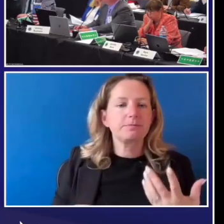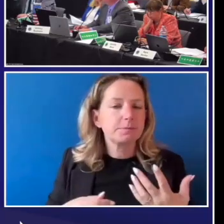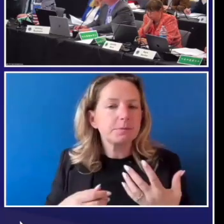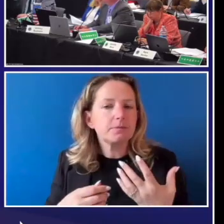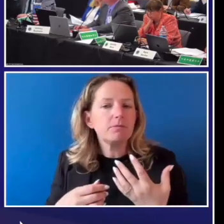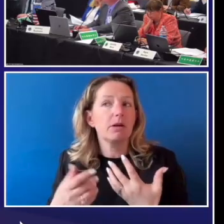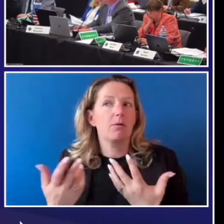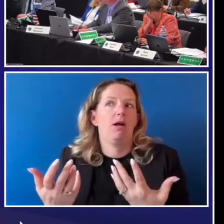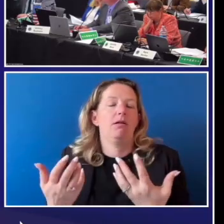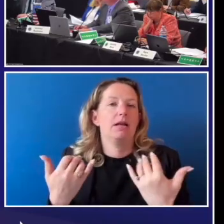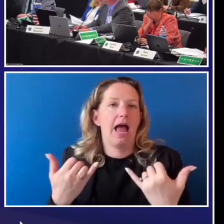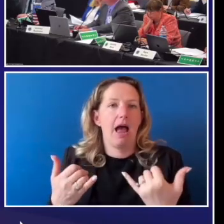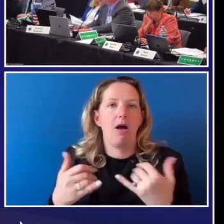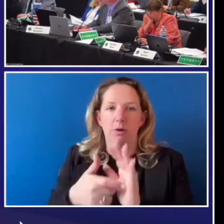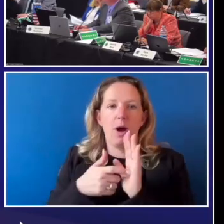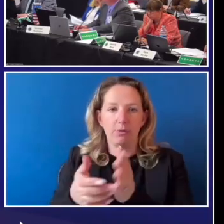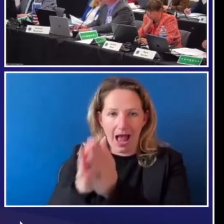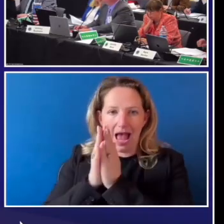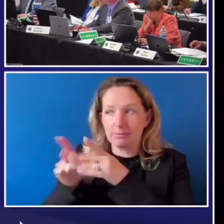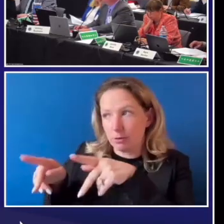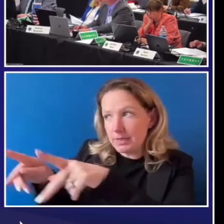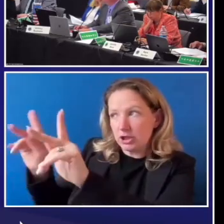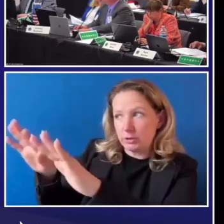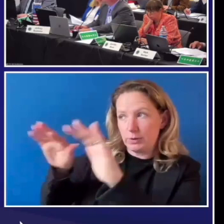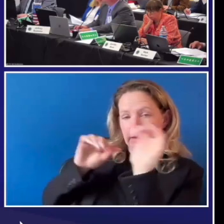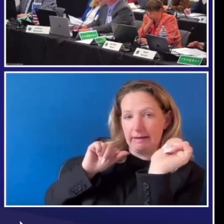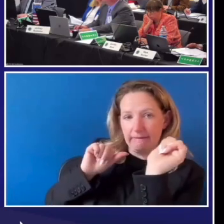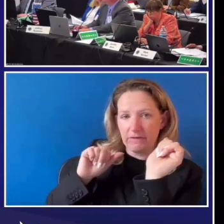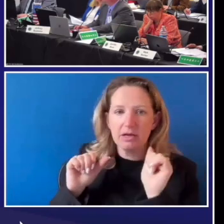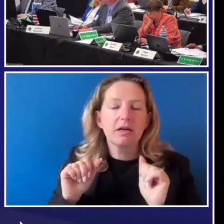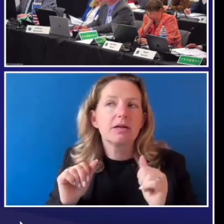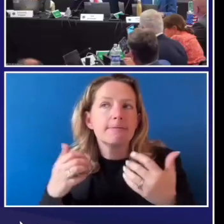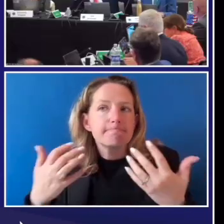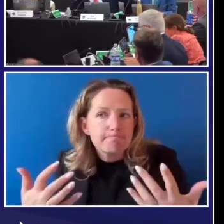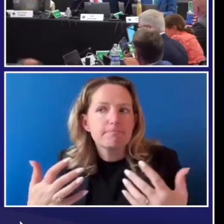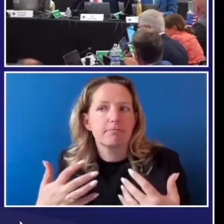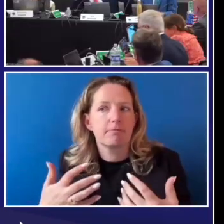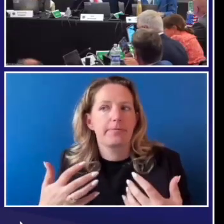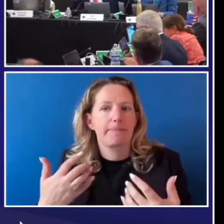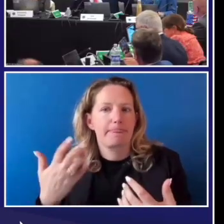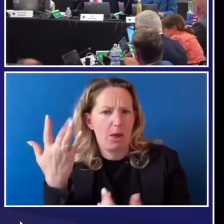Um, so I guess my question back to you is why should we allow that to continue?